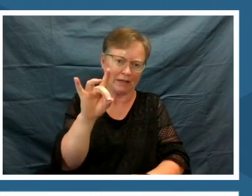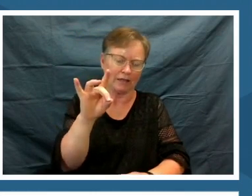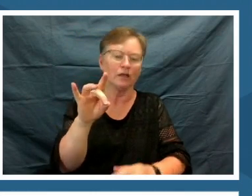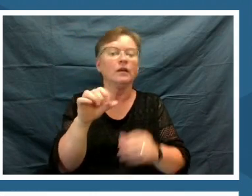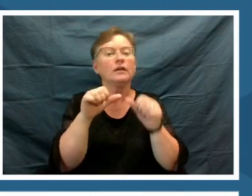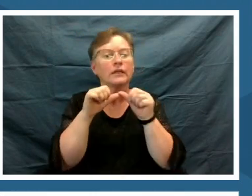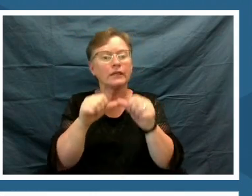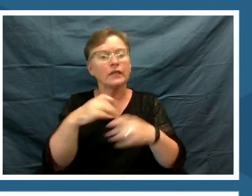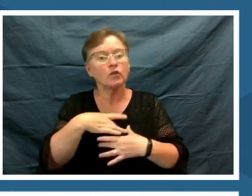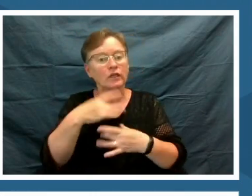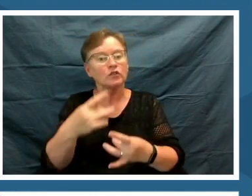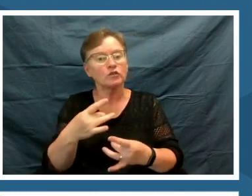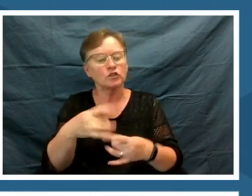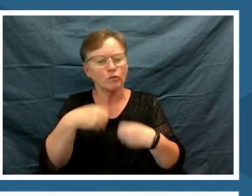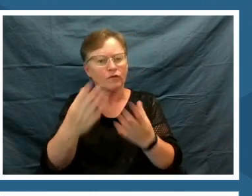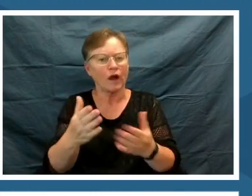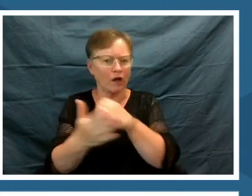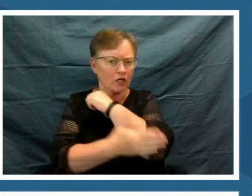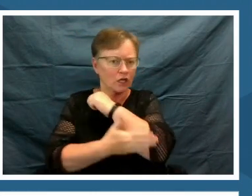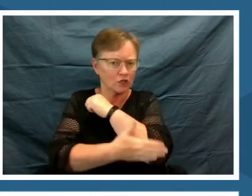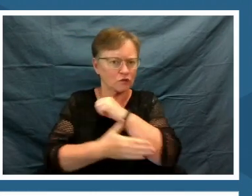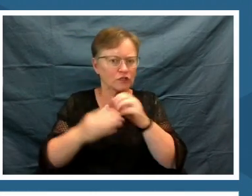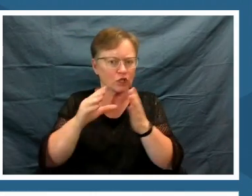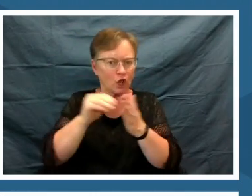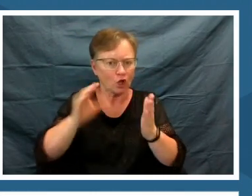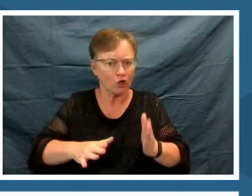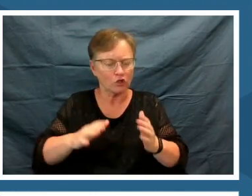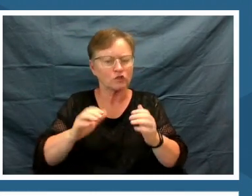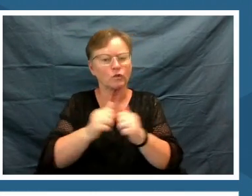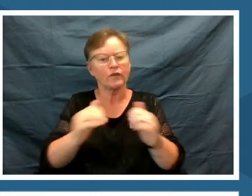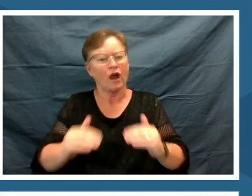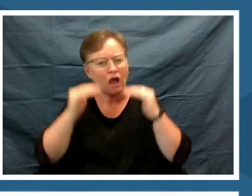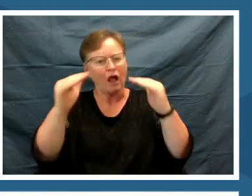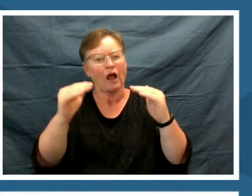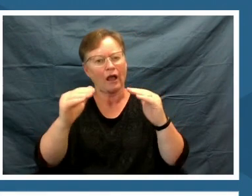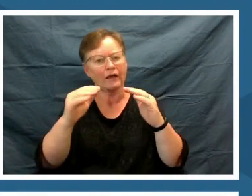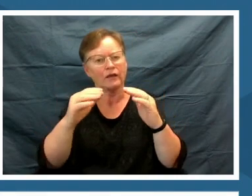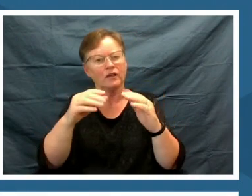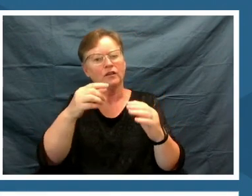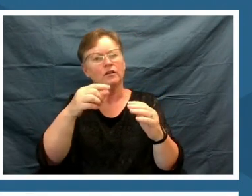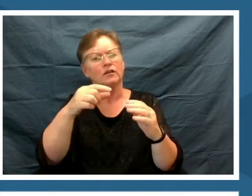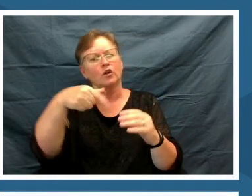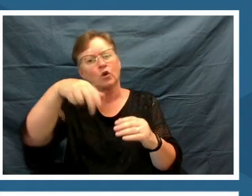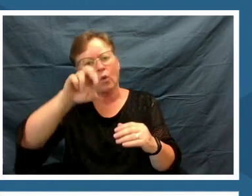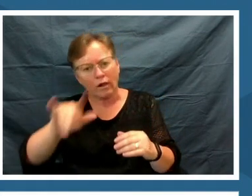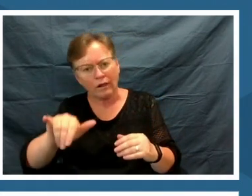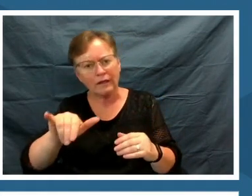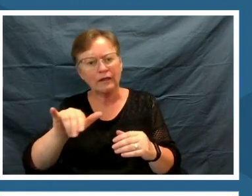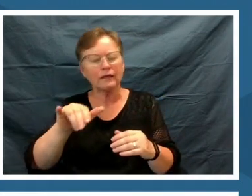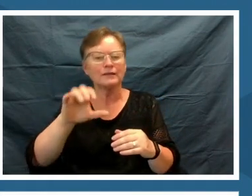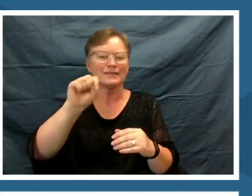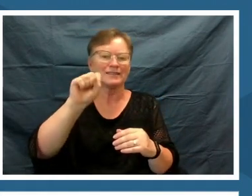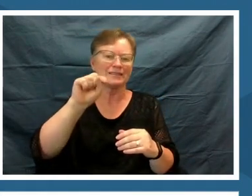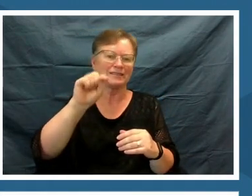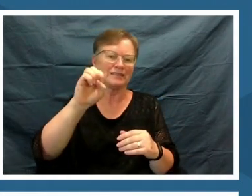our country's learners a high quality stem education next slide please